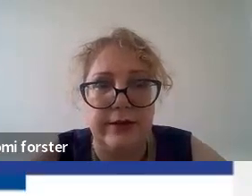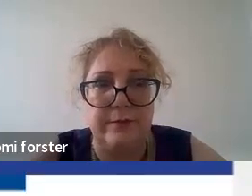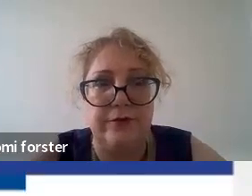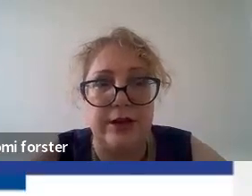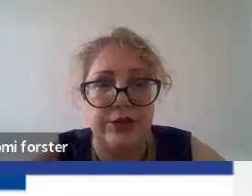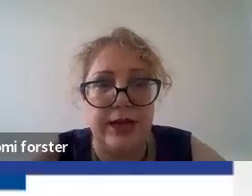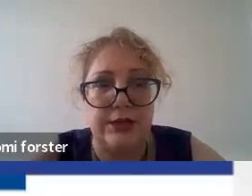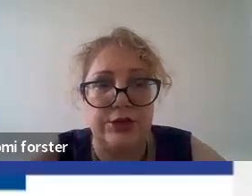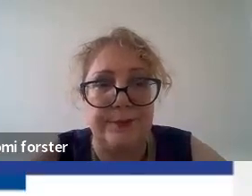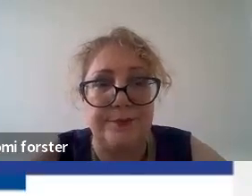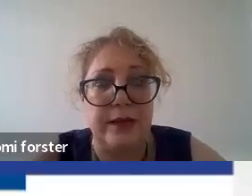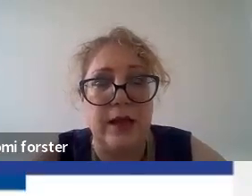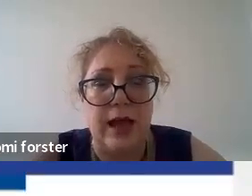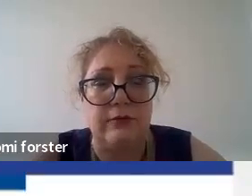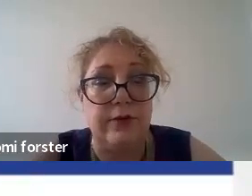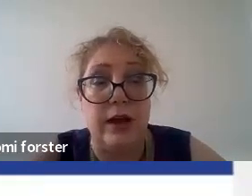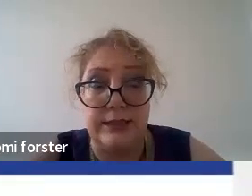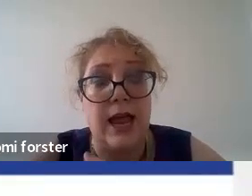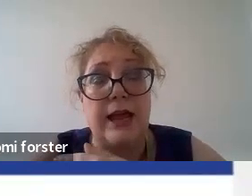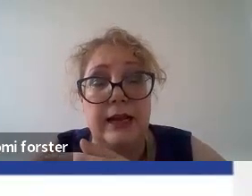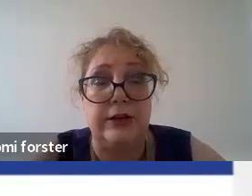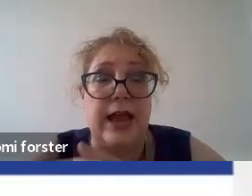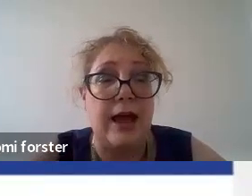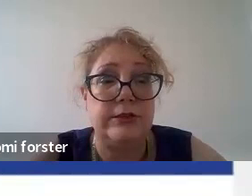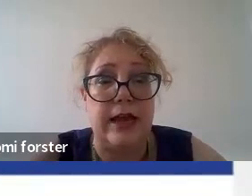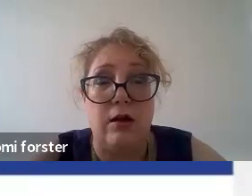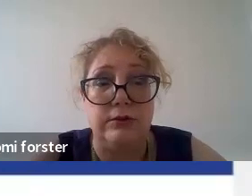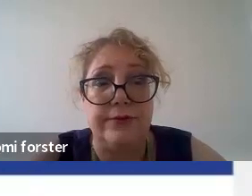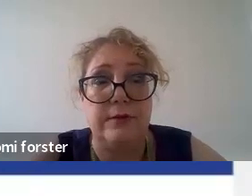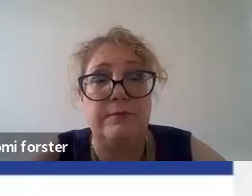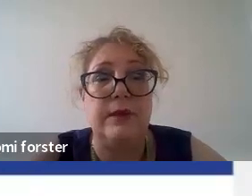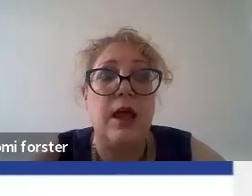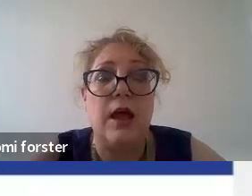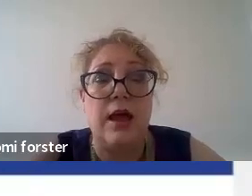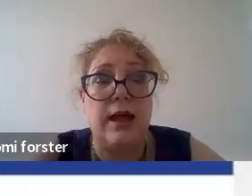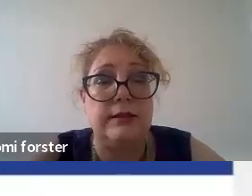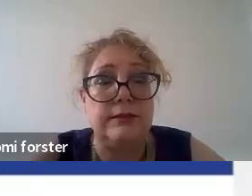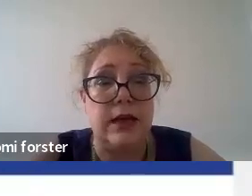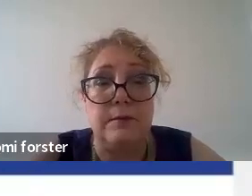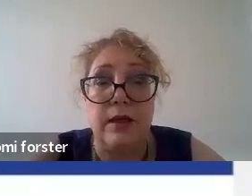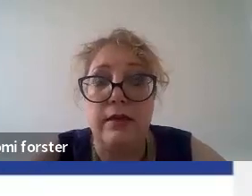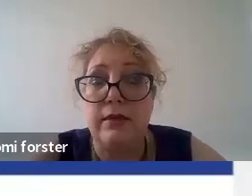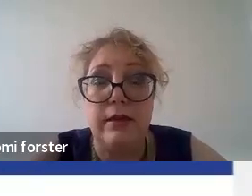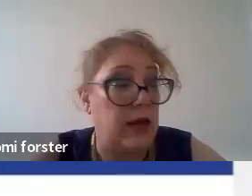for education and revised, including how to get hold of them.